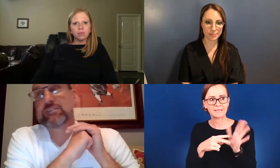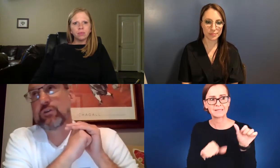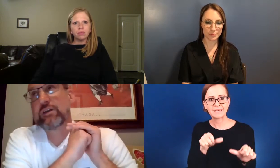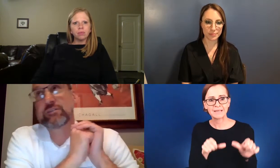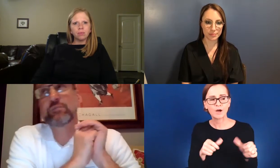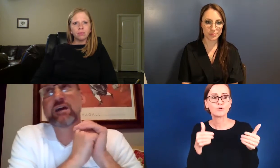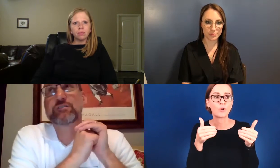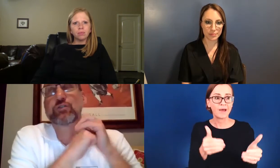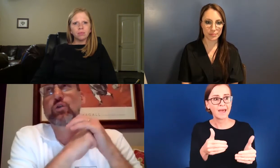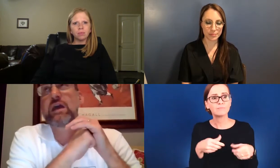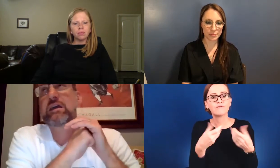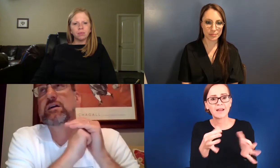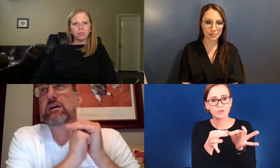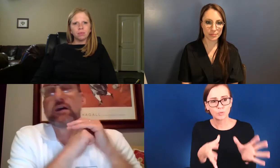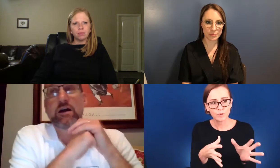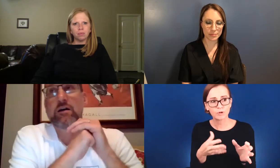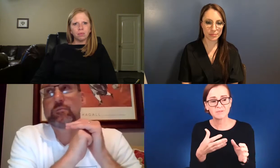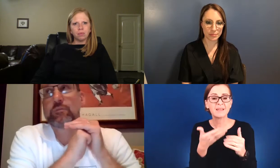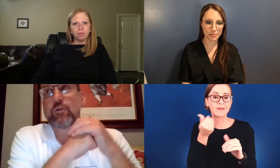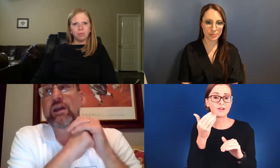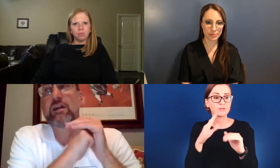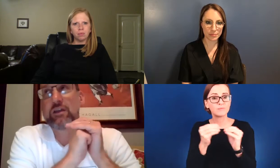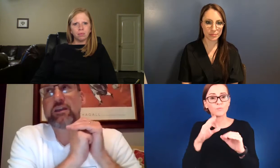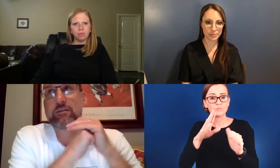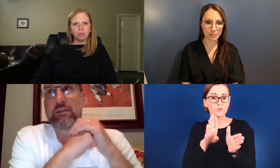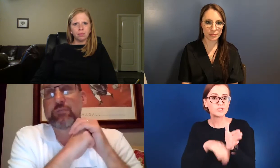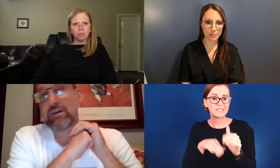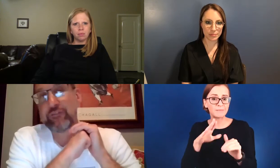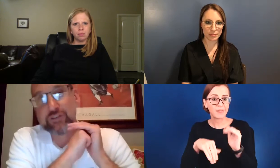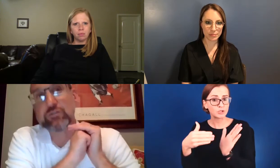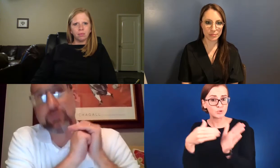And so sometimes the gray area can be beneficial.